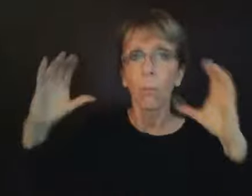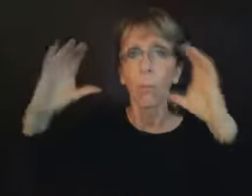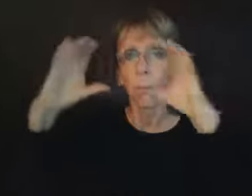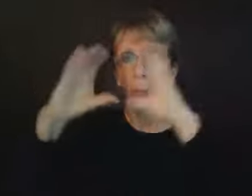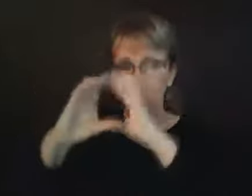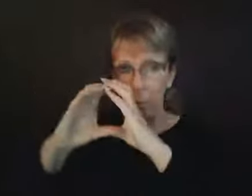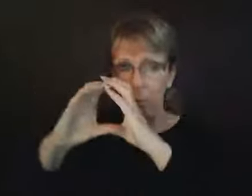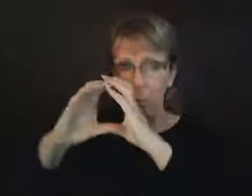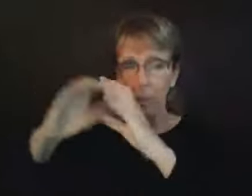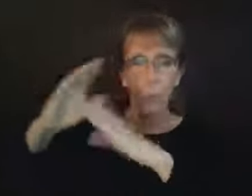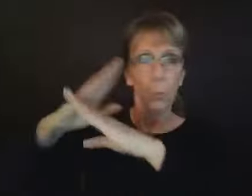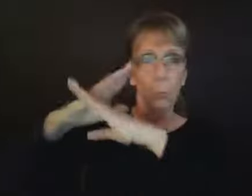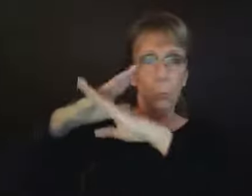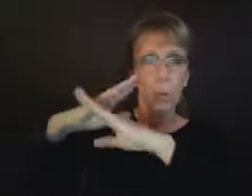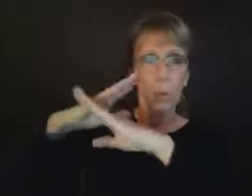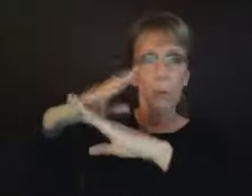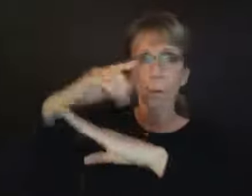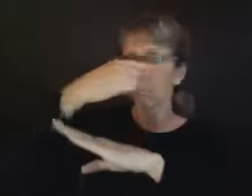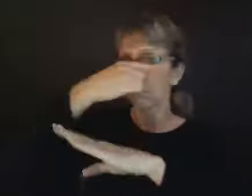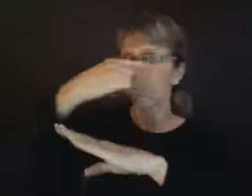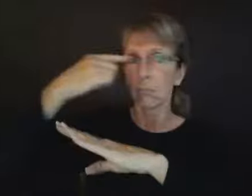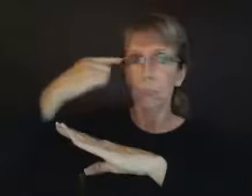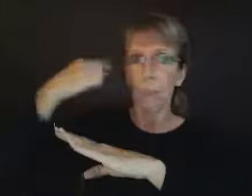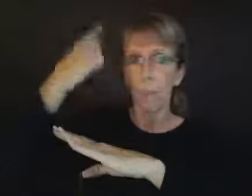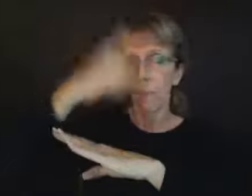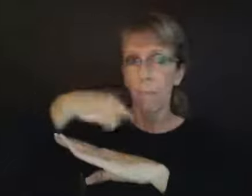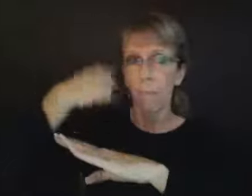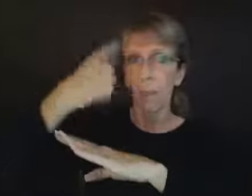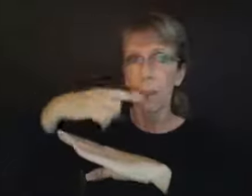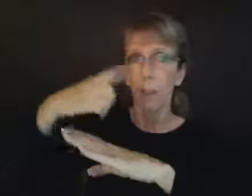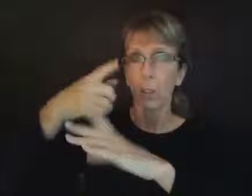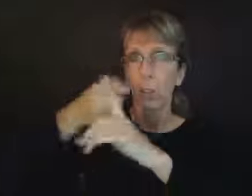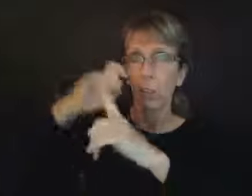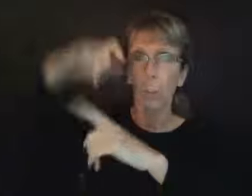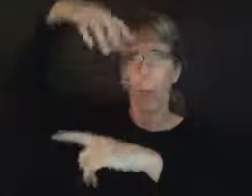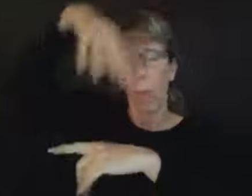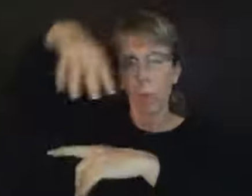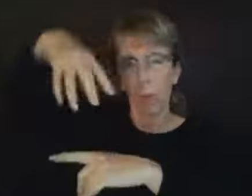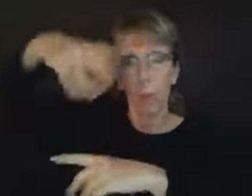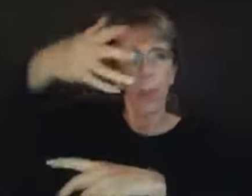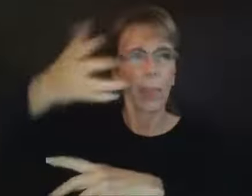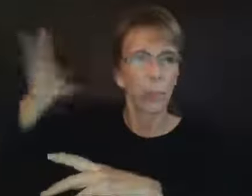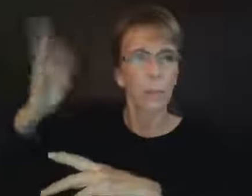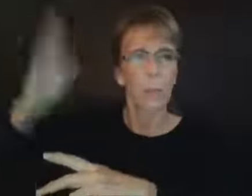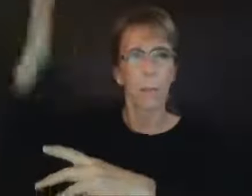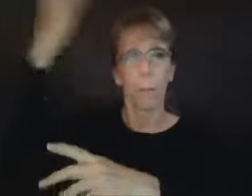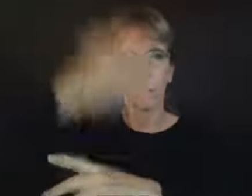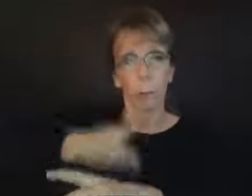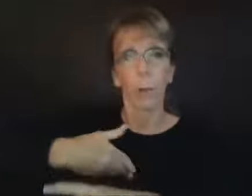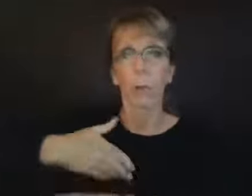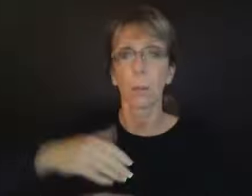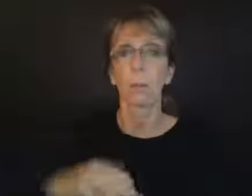because with tunnel vision, this protected their eyes and face from unseen objects.